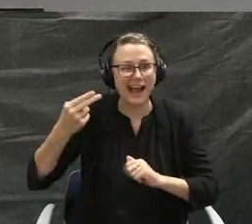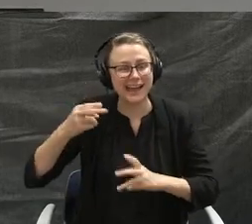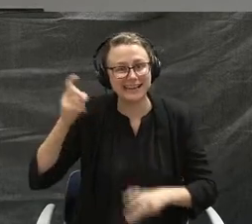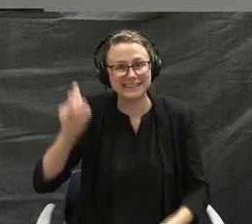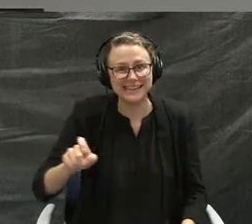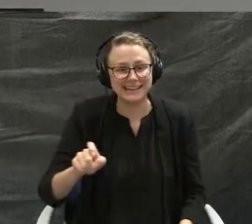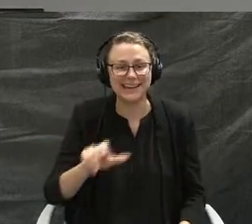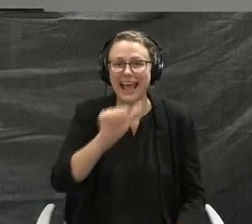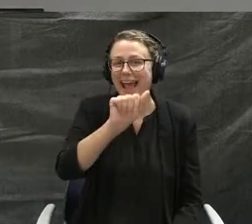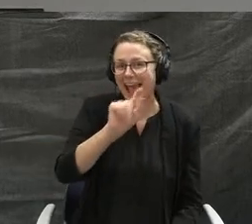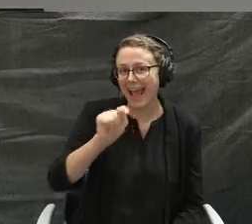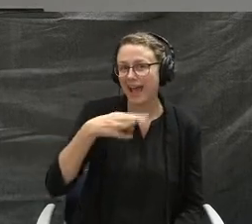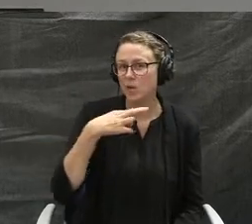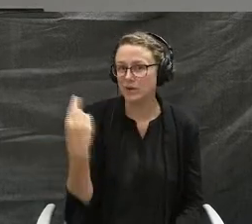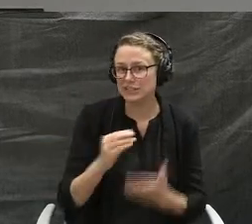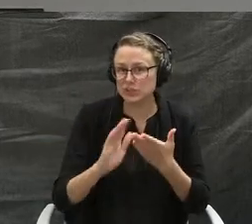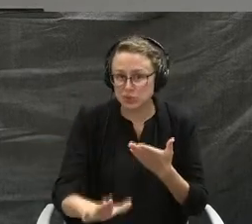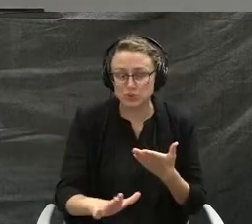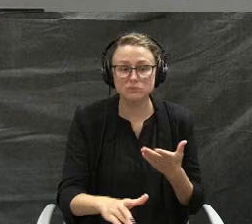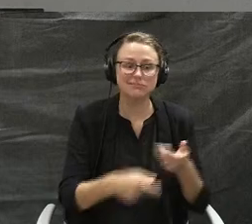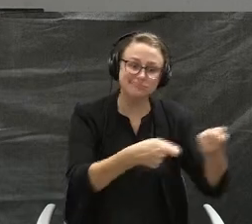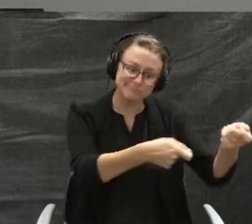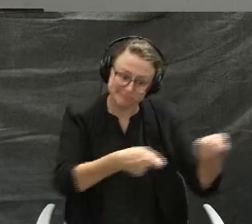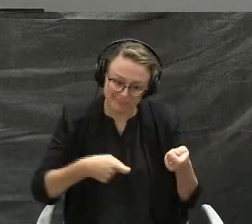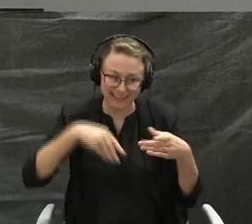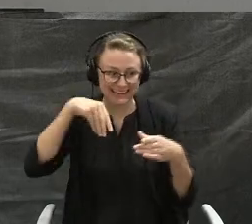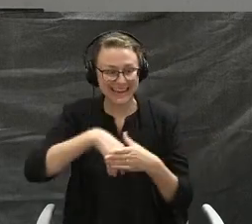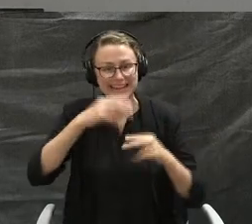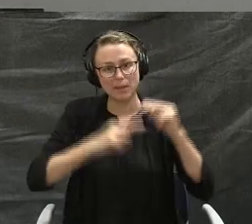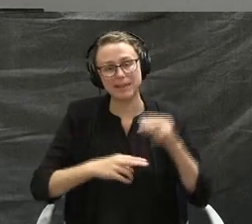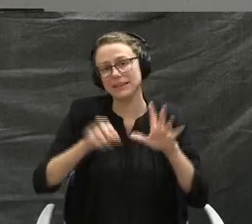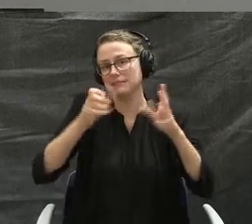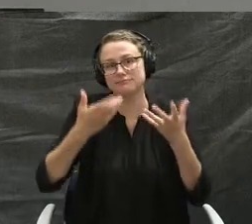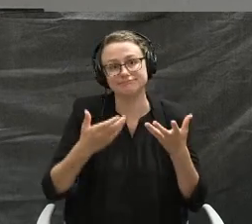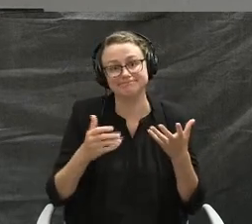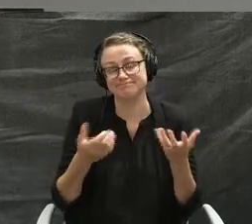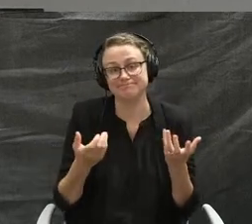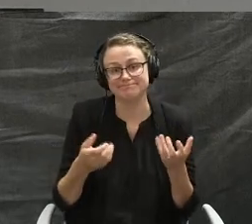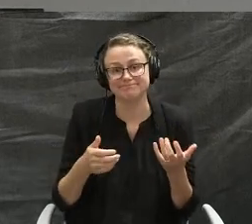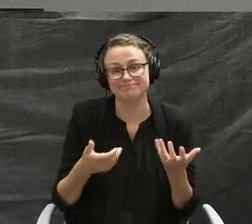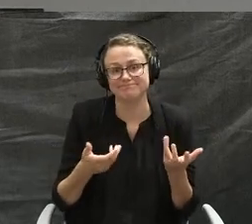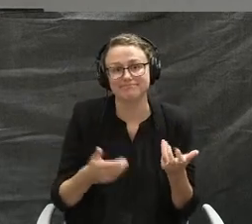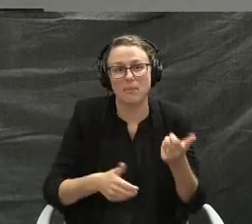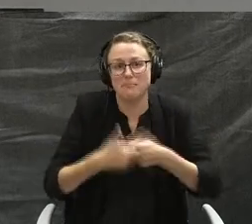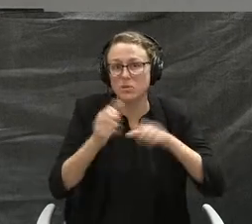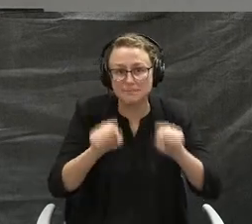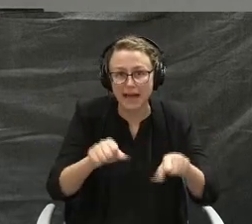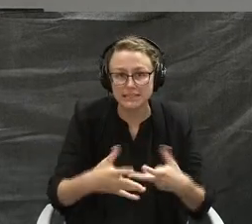the building as much as possible because we notice that during the on line in the spring that those students suffered the